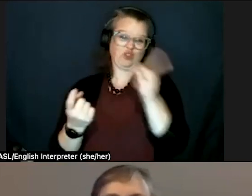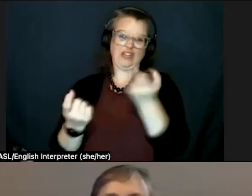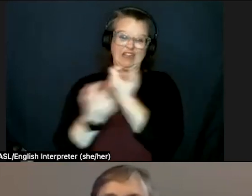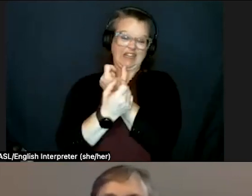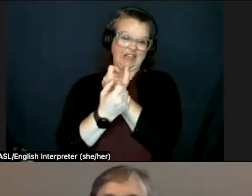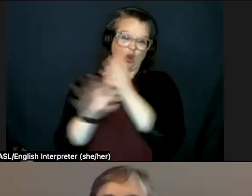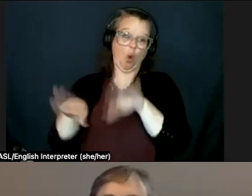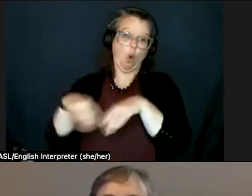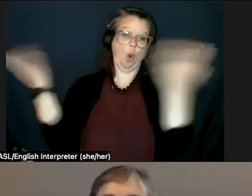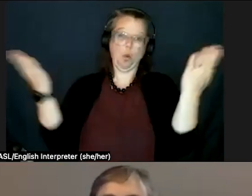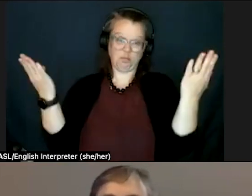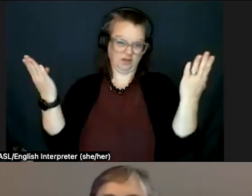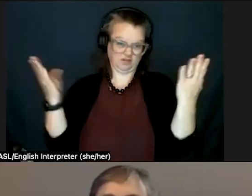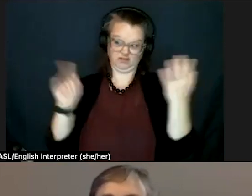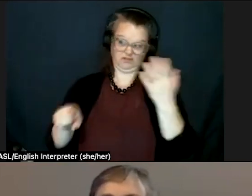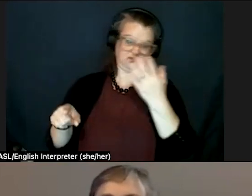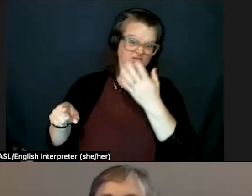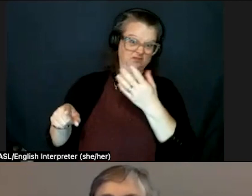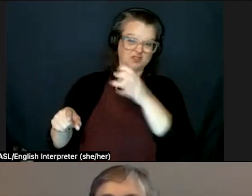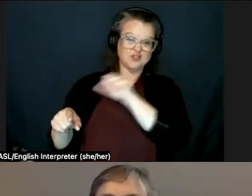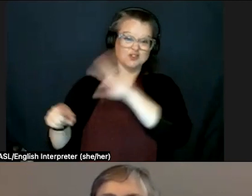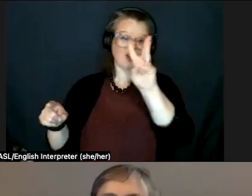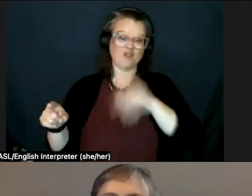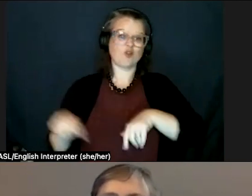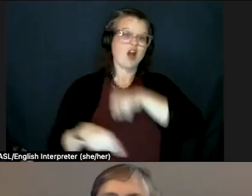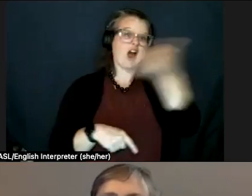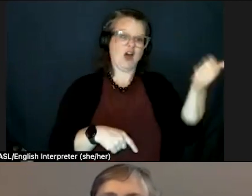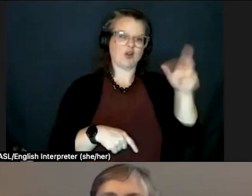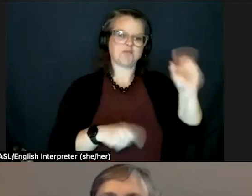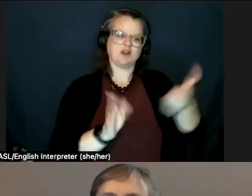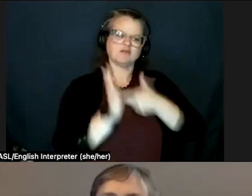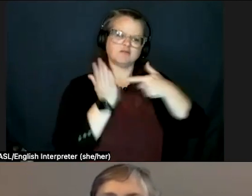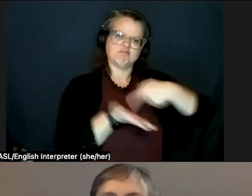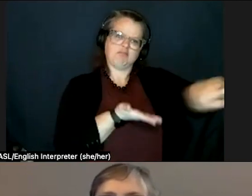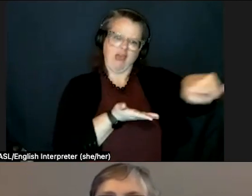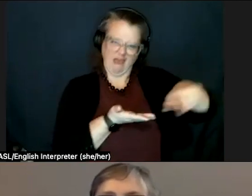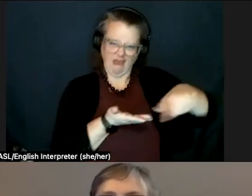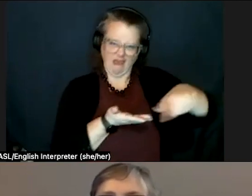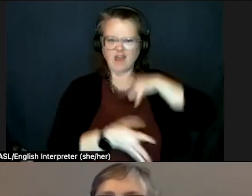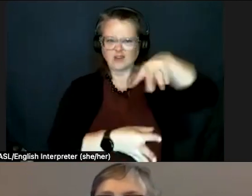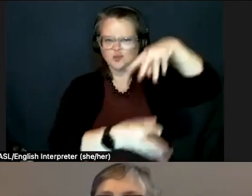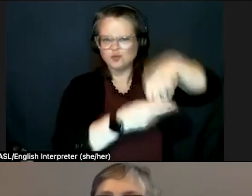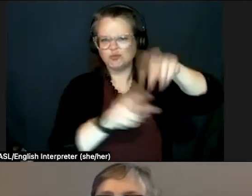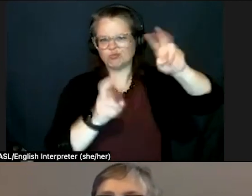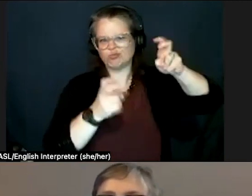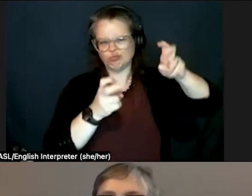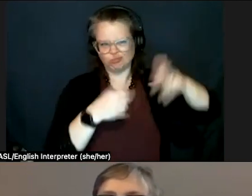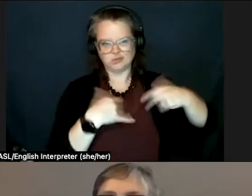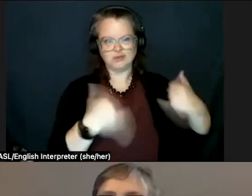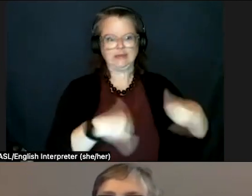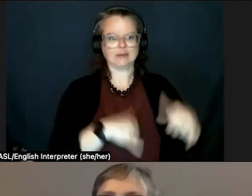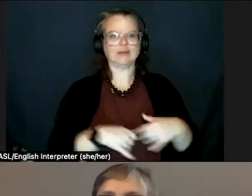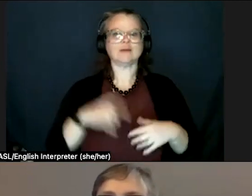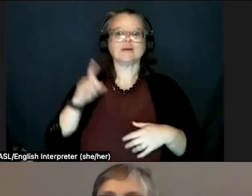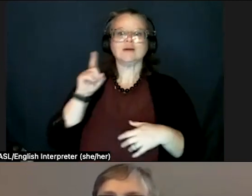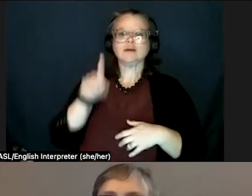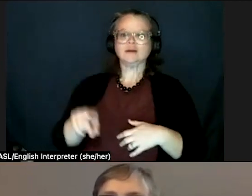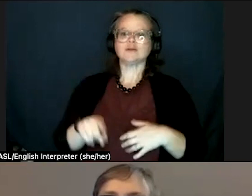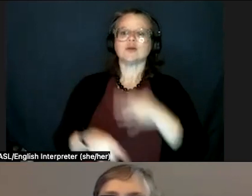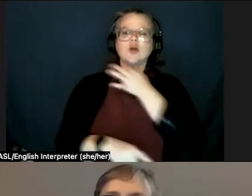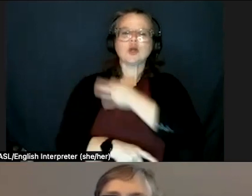What are some of the considerations that you take into account when you're moving from free to paid?